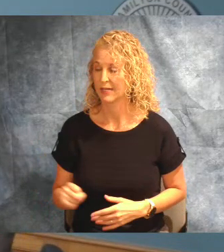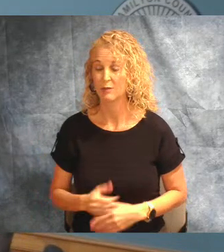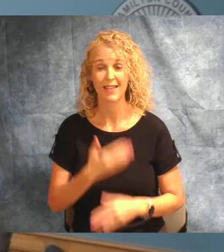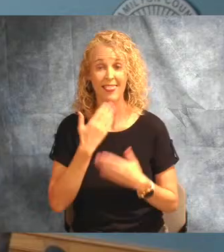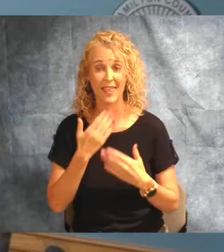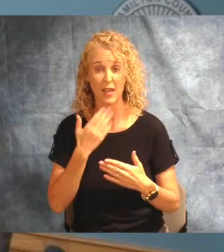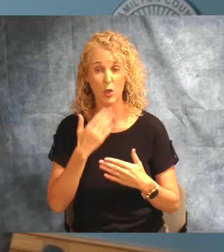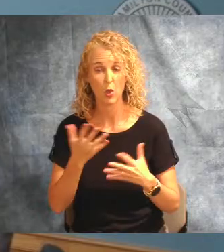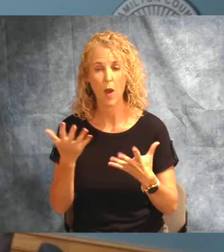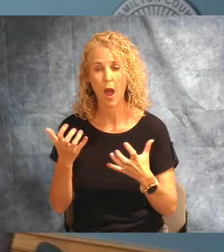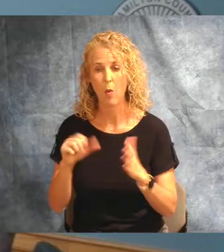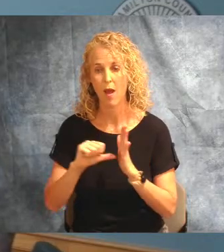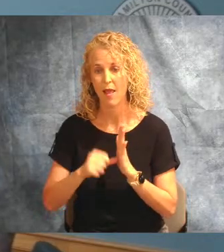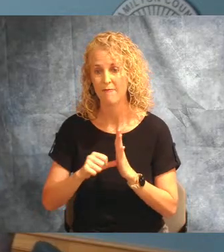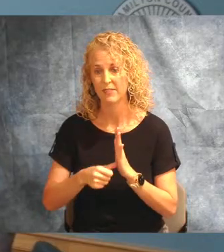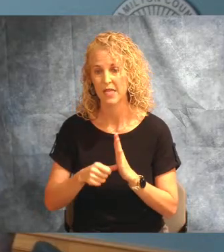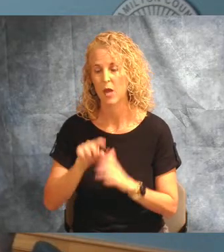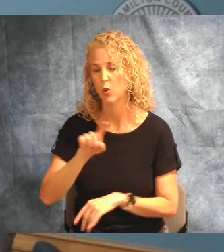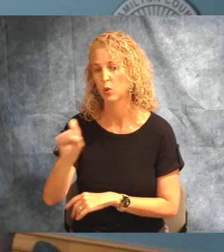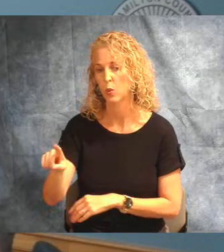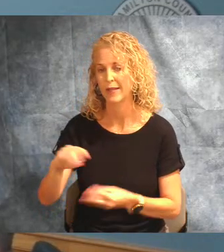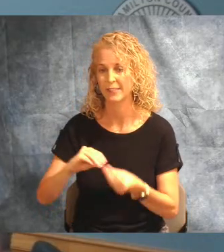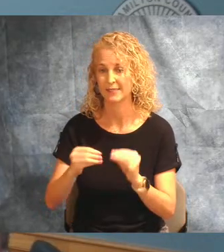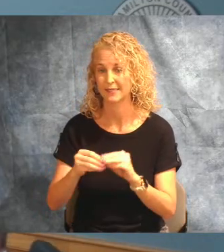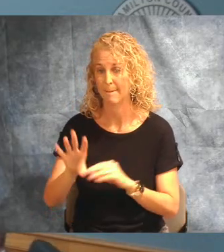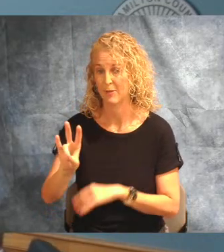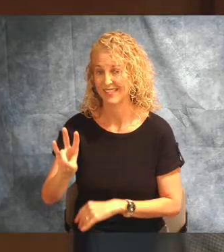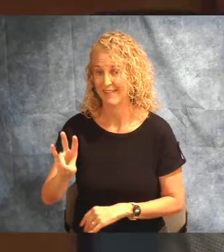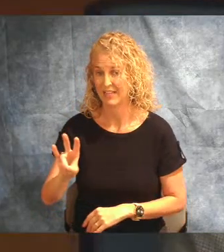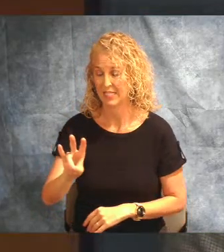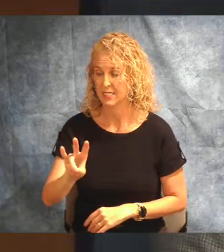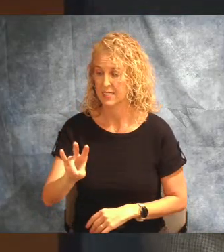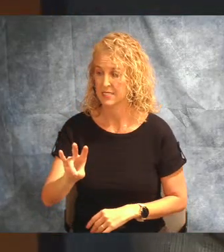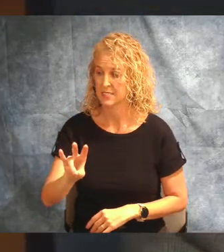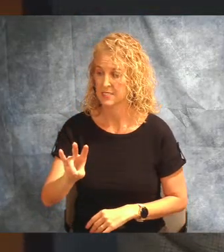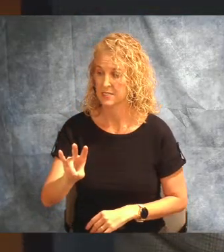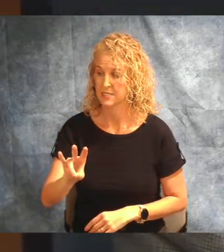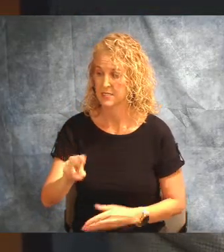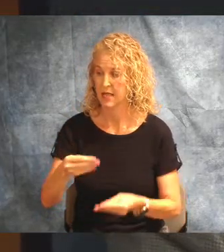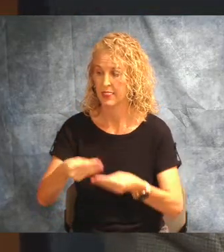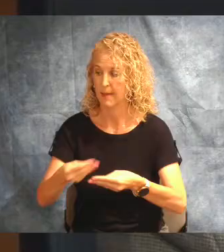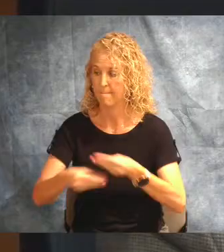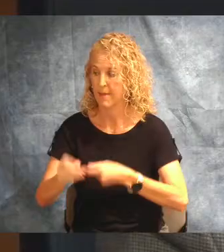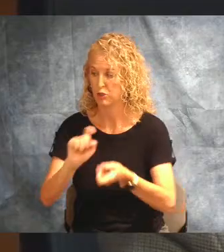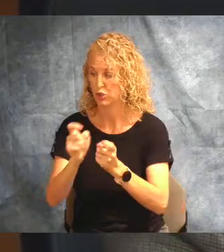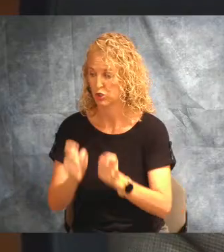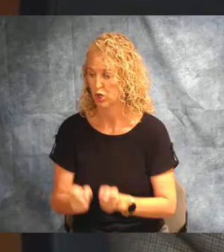Um, I wanted to ask a question about item number seven. This is the budget adjustment and part of